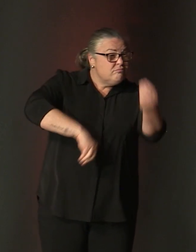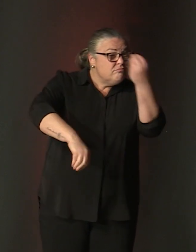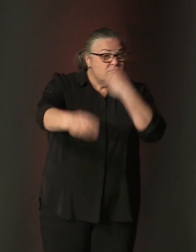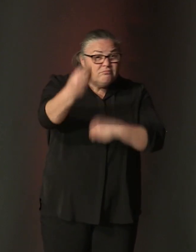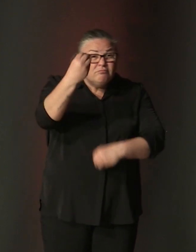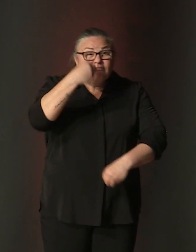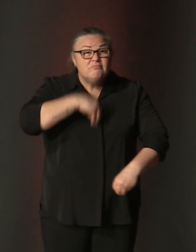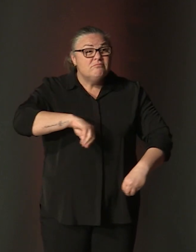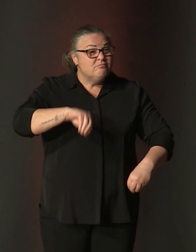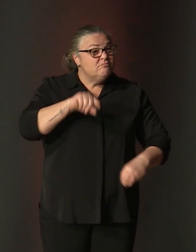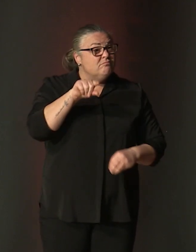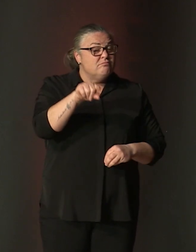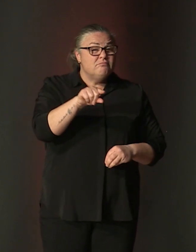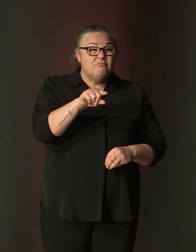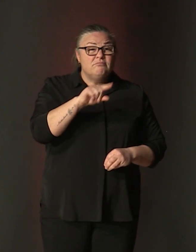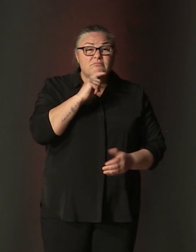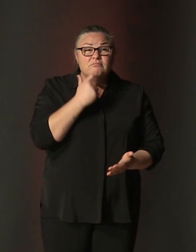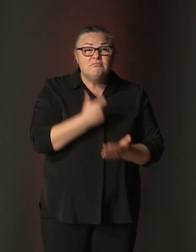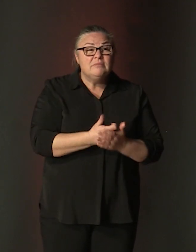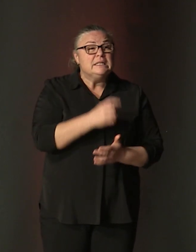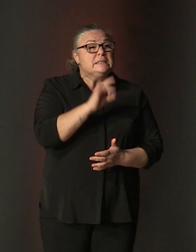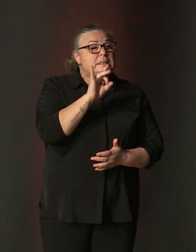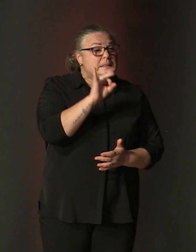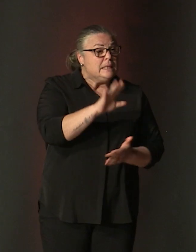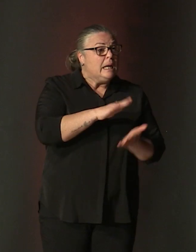Of course, that is not a healthy diet for a blue whale